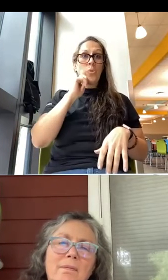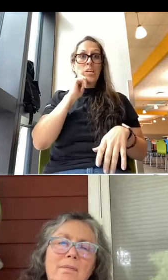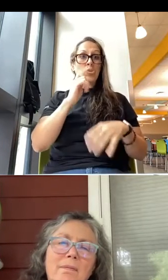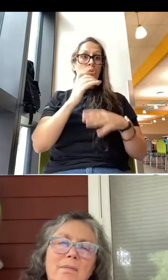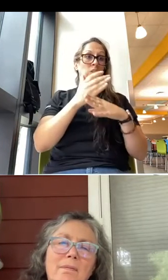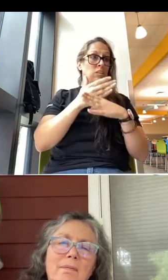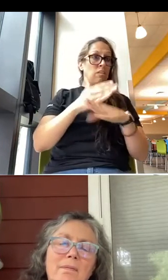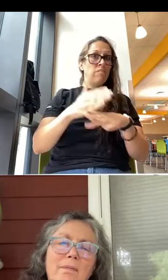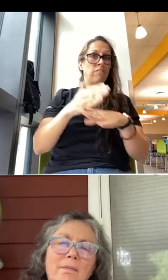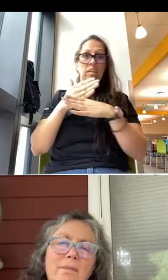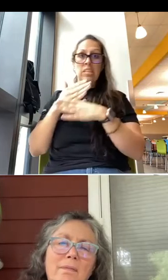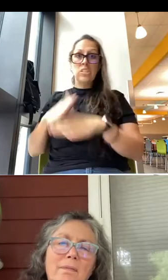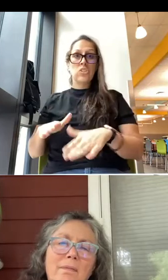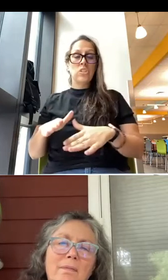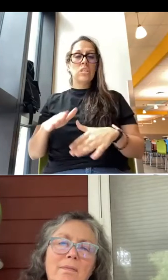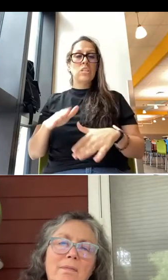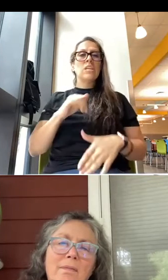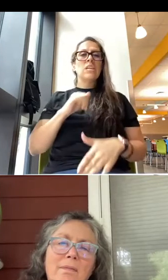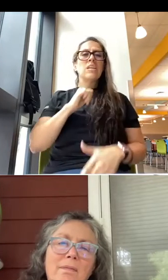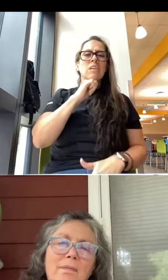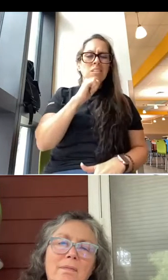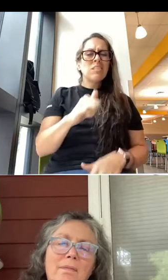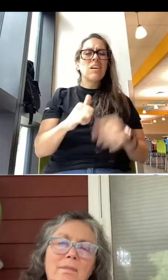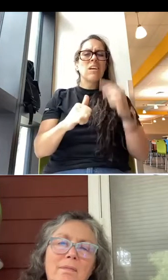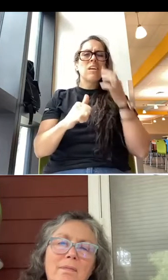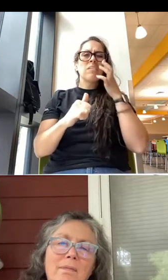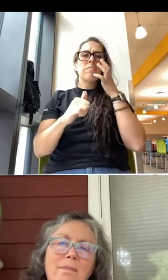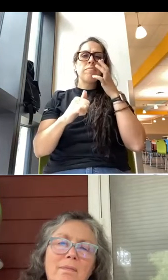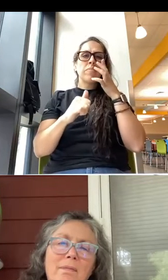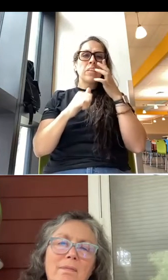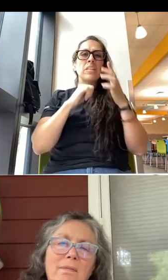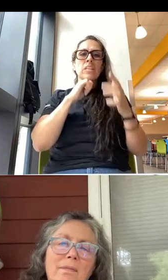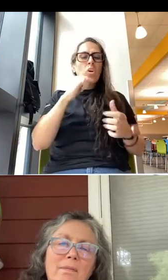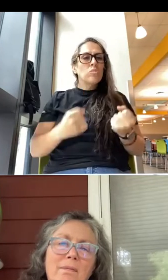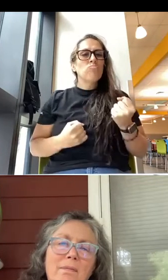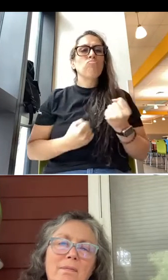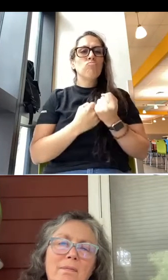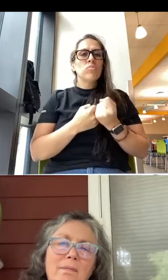they're just not, they don't hold up to really, really in-depth scrutiny,